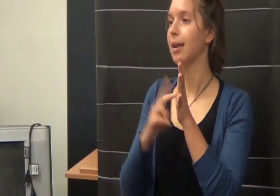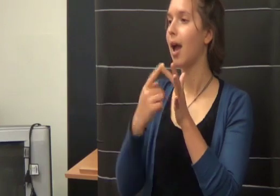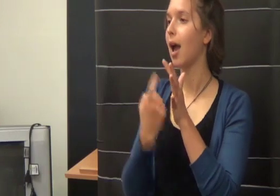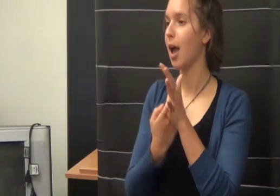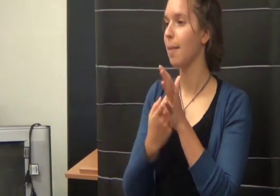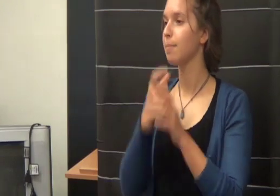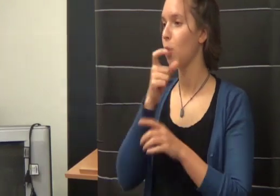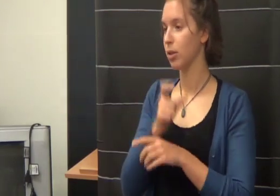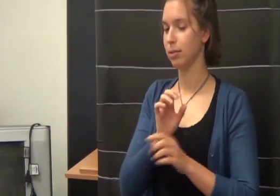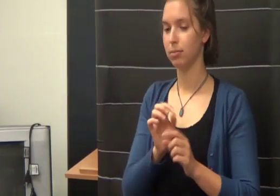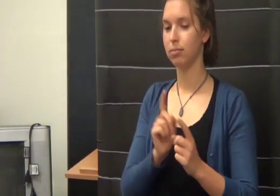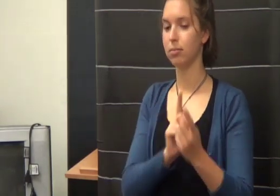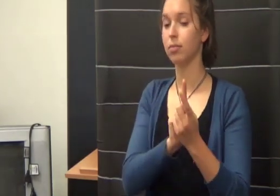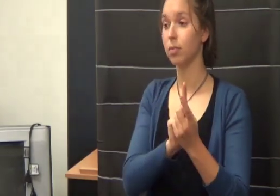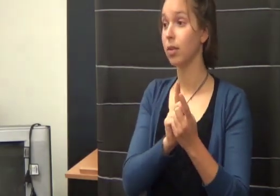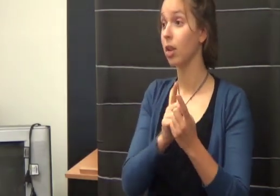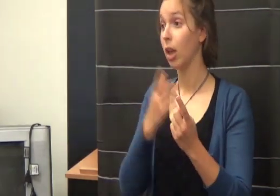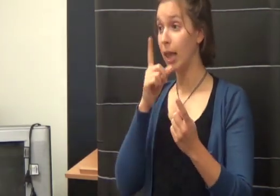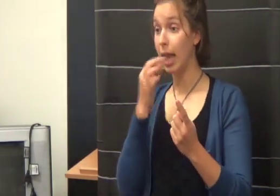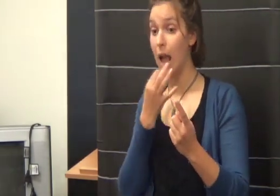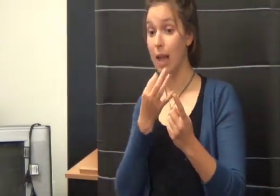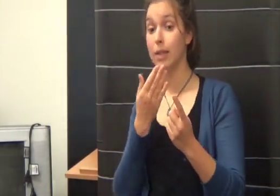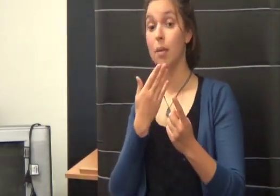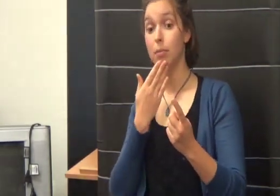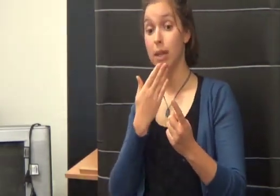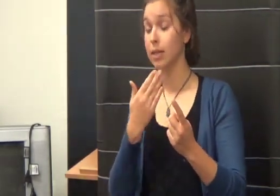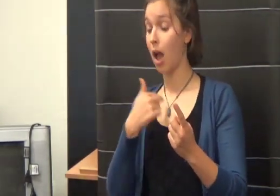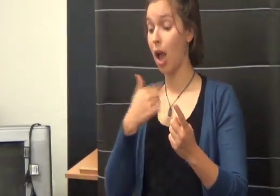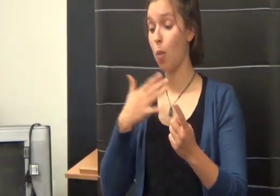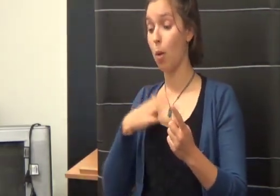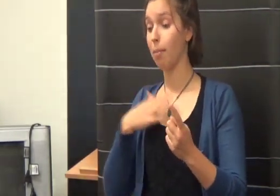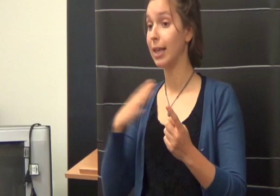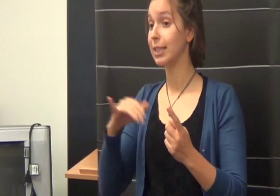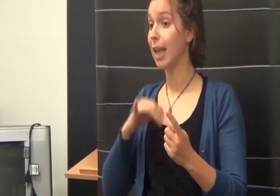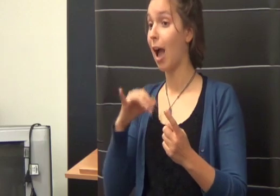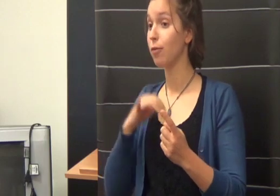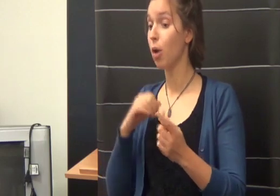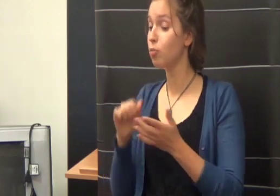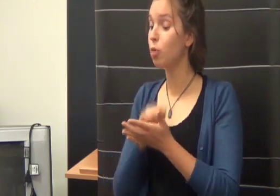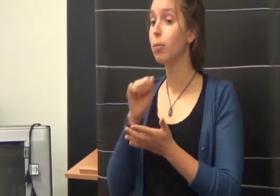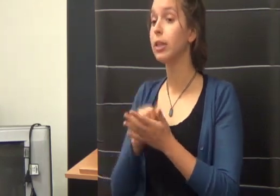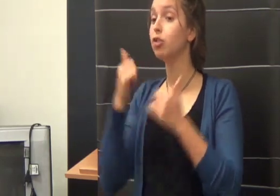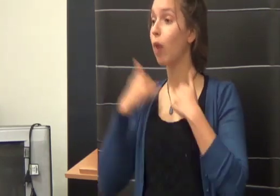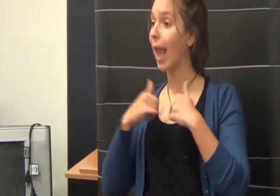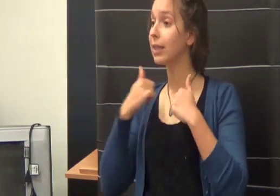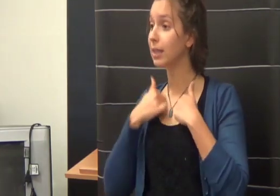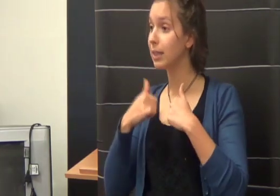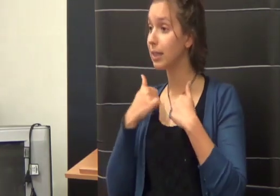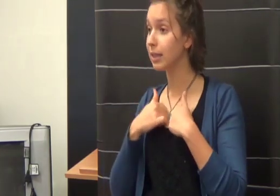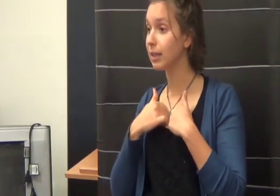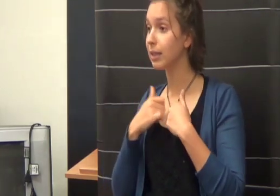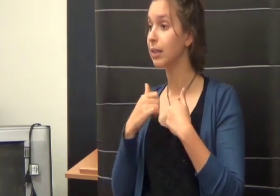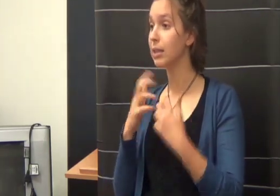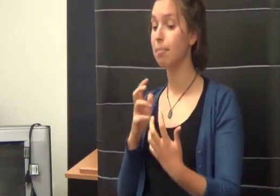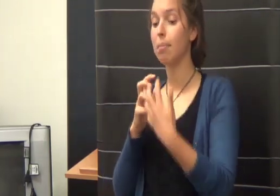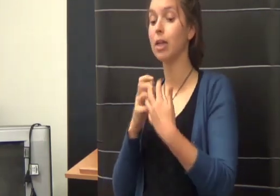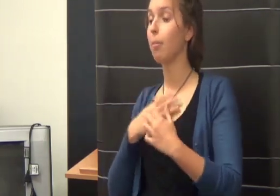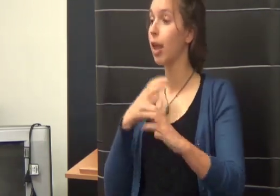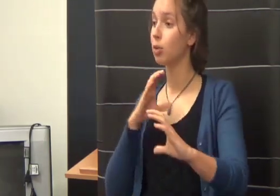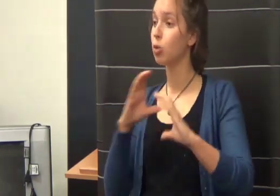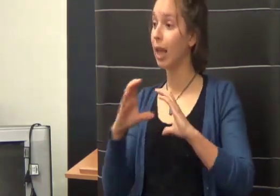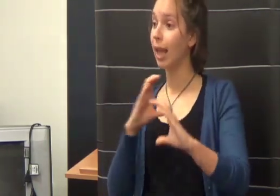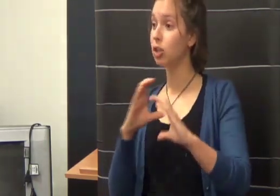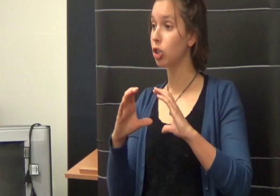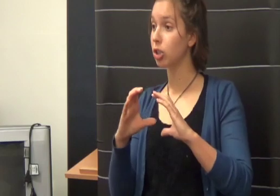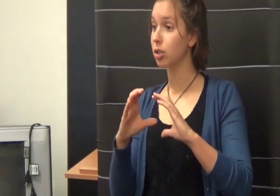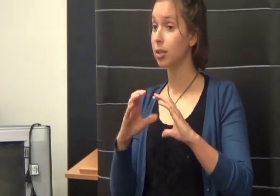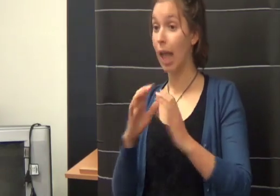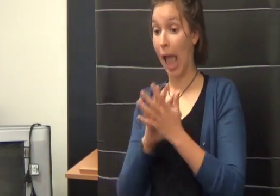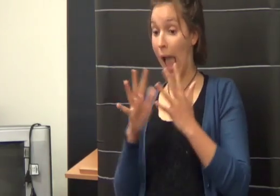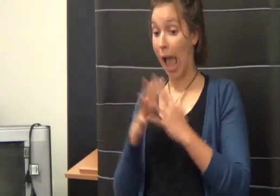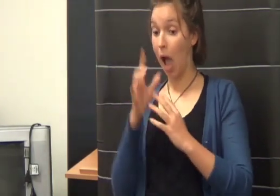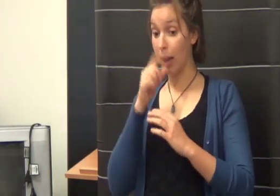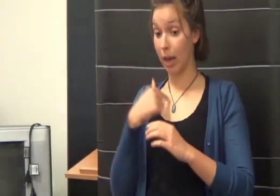your communication needs are, room for you to say 'I want to make sure that my staff